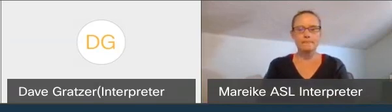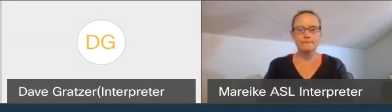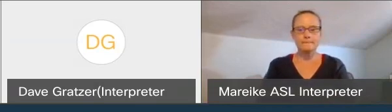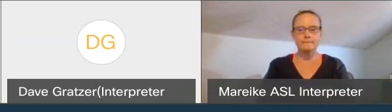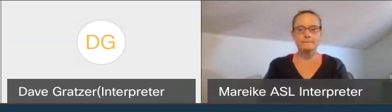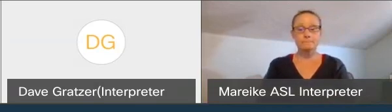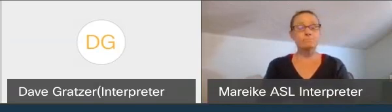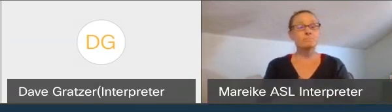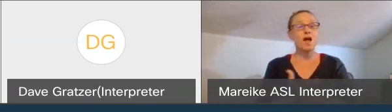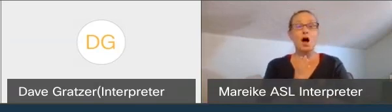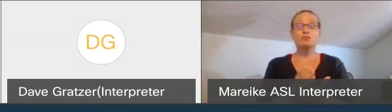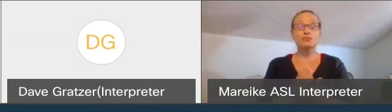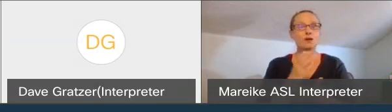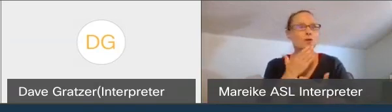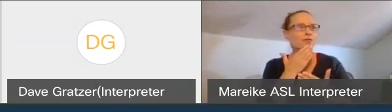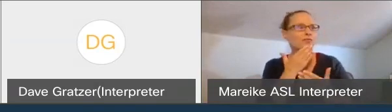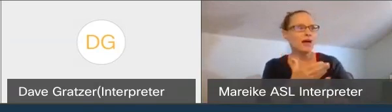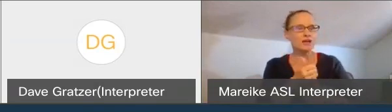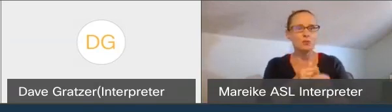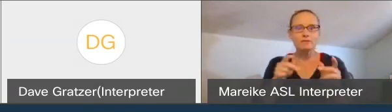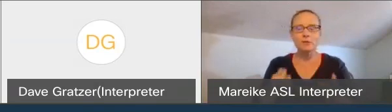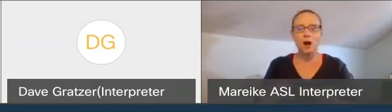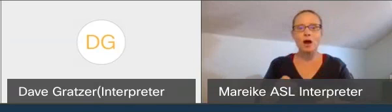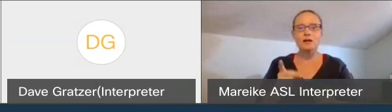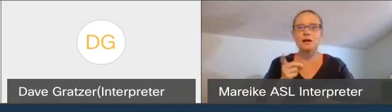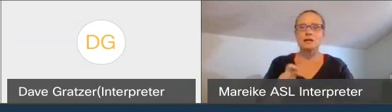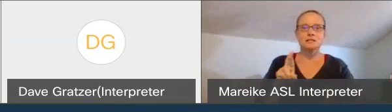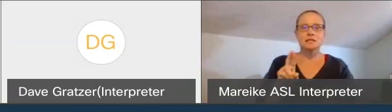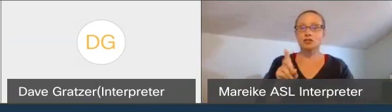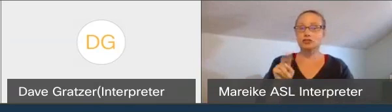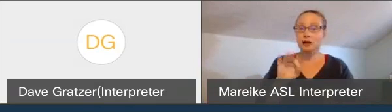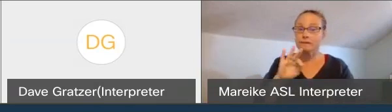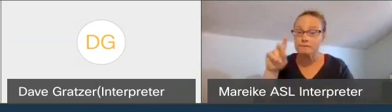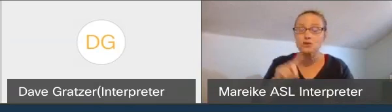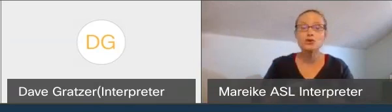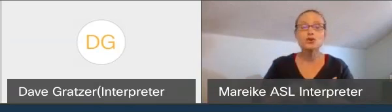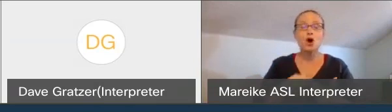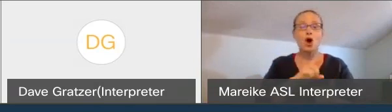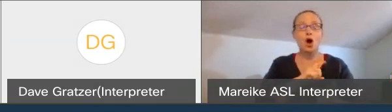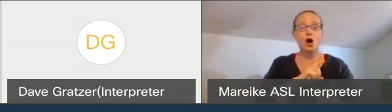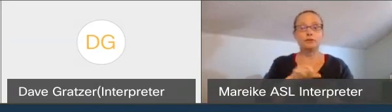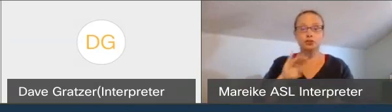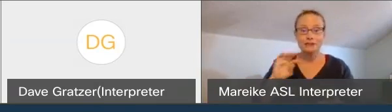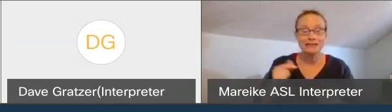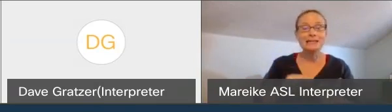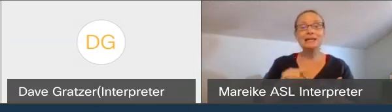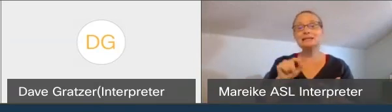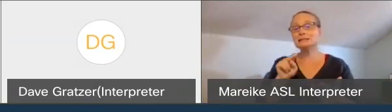Ihara: All right. Well, thank you, everyone, uh, Dr. Dunford, Officer Liening, Officer Tanis, Officer Mansur.